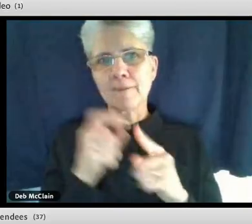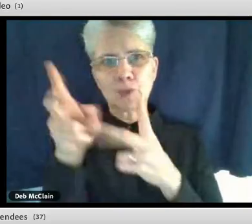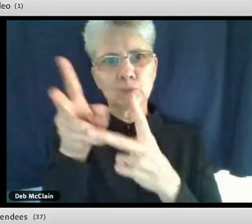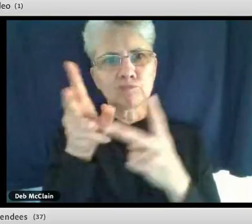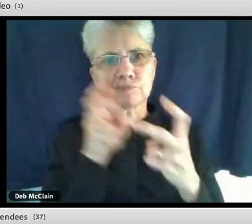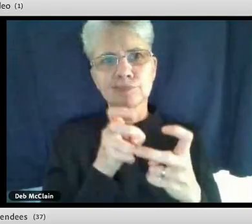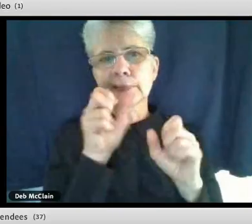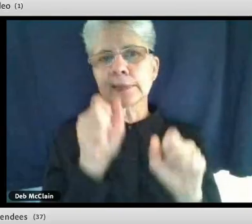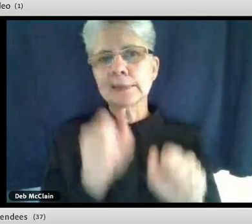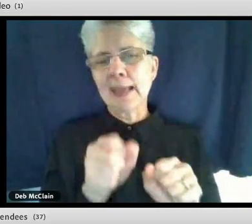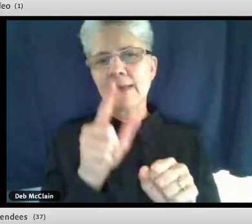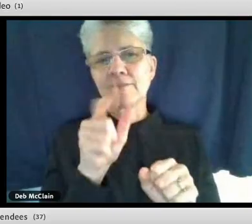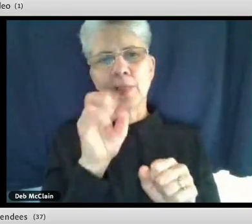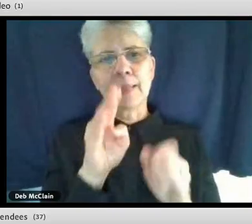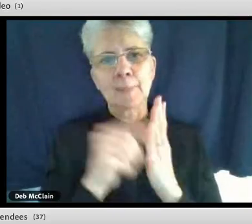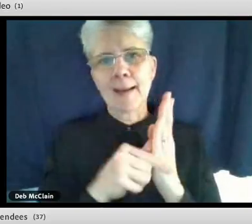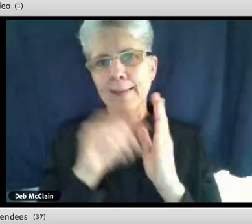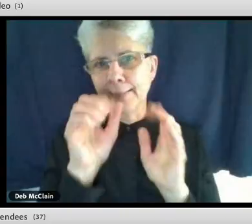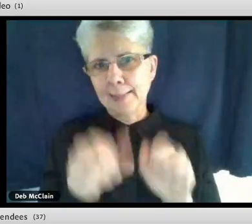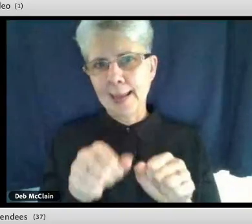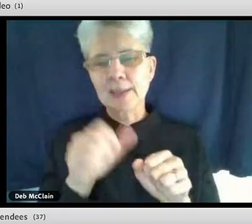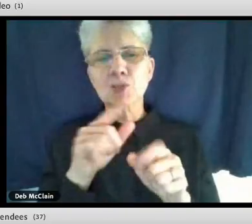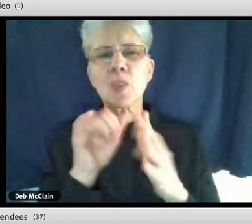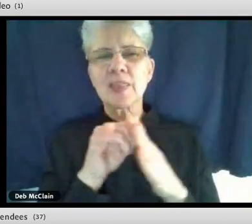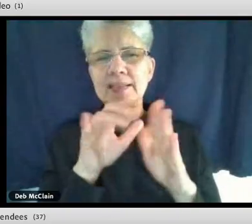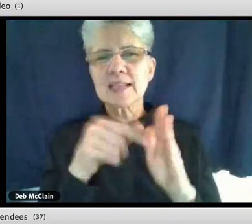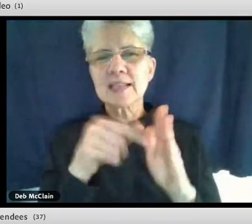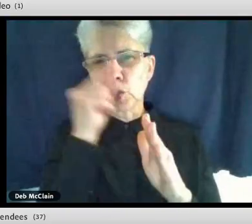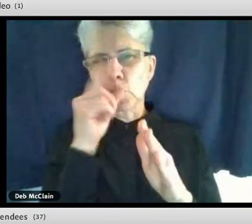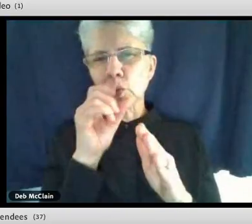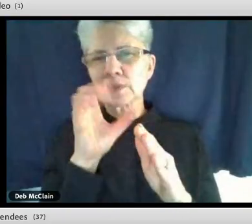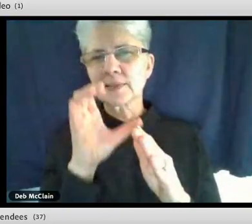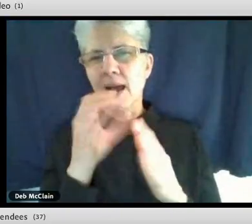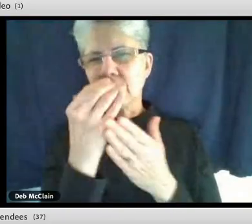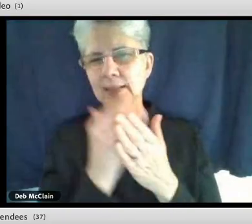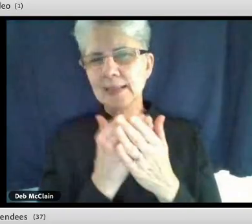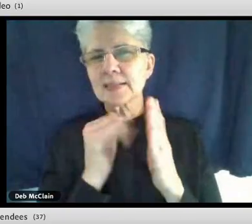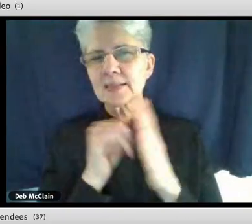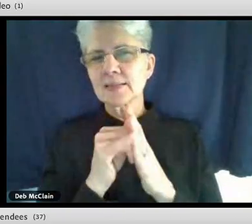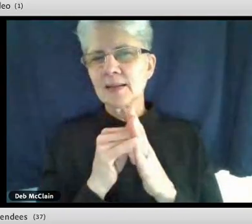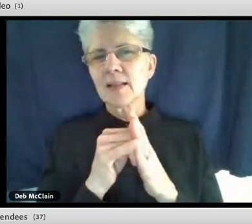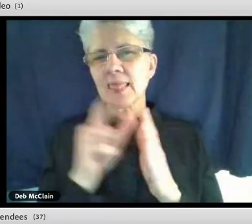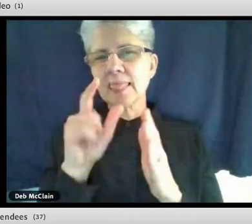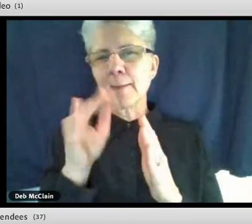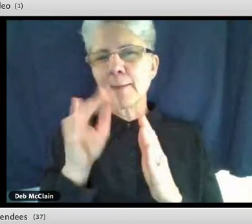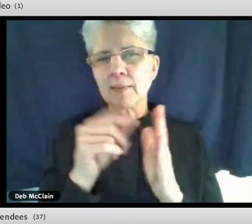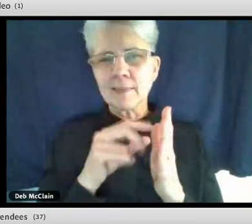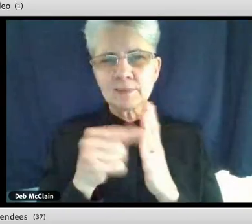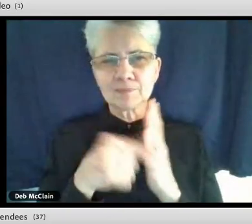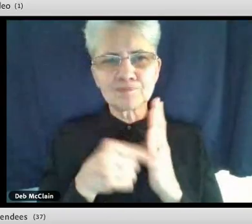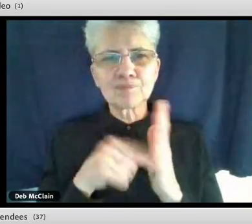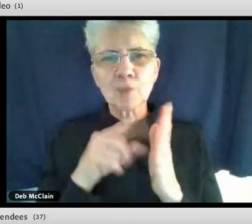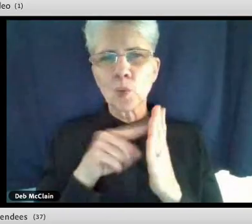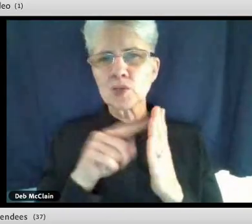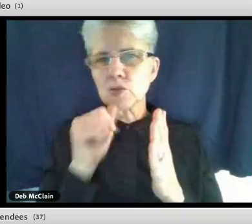so you don't have to reinvent the wheel on presenting coronavirus information, so this is a Google Docs list of guides,